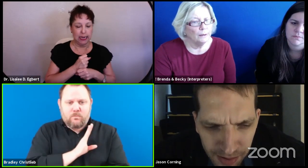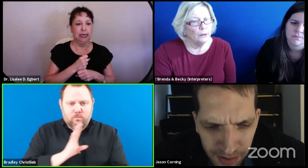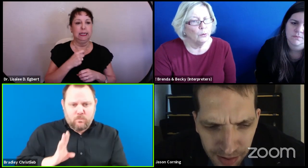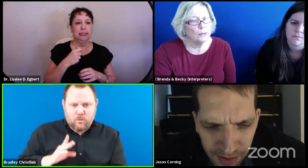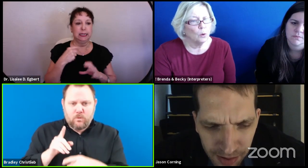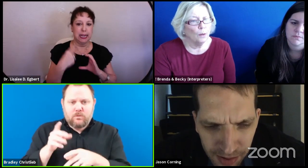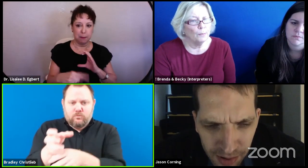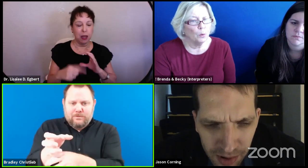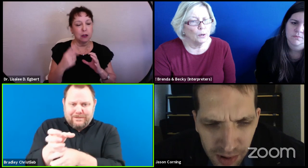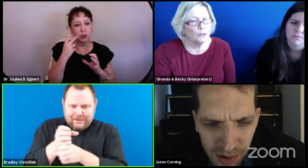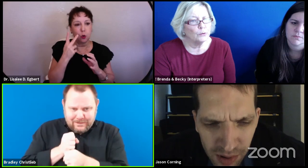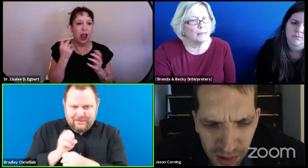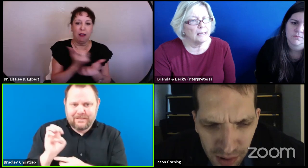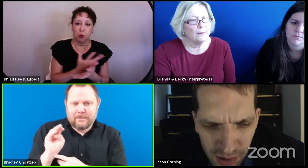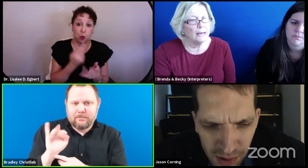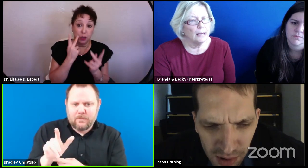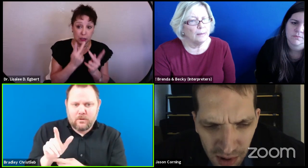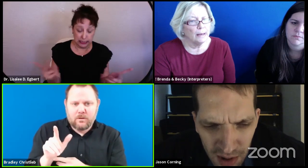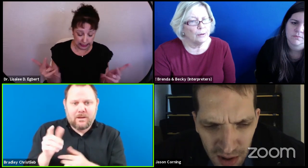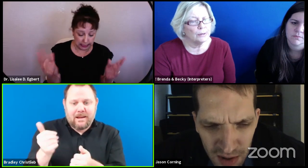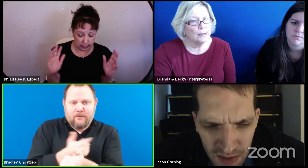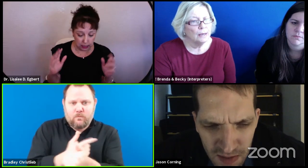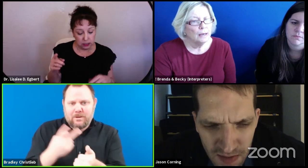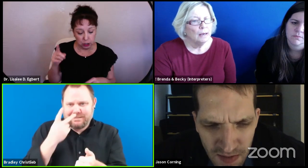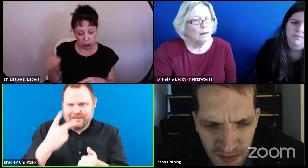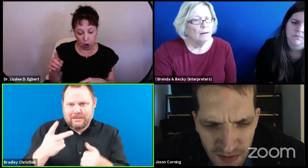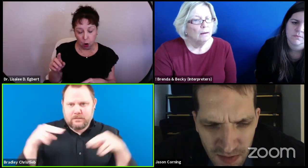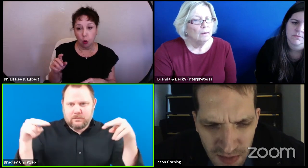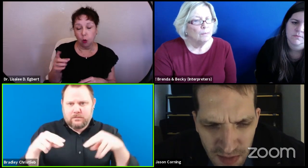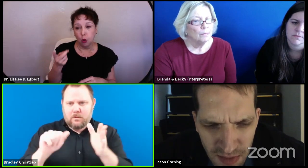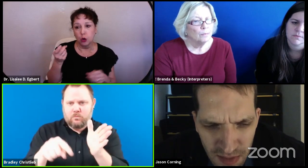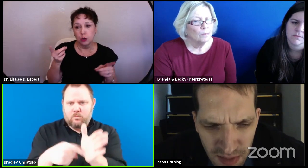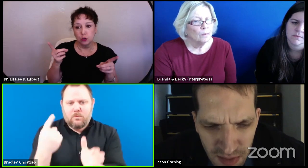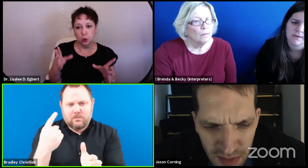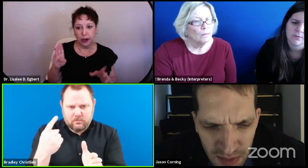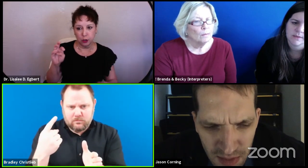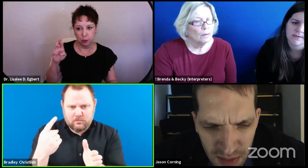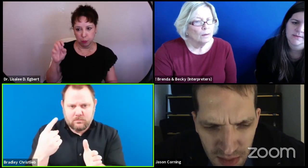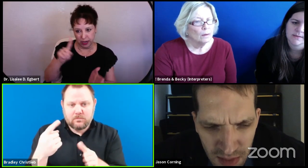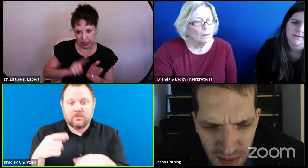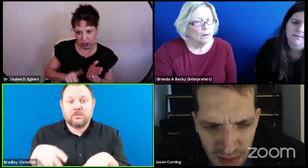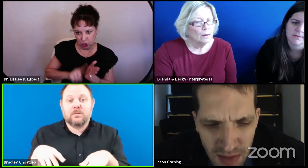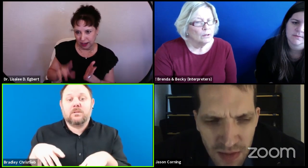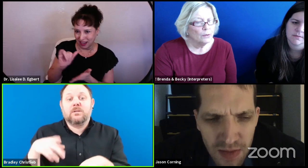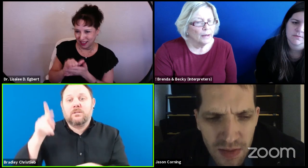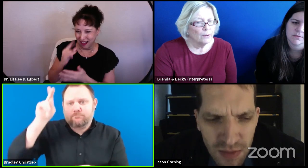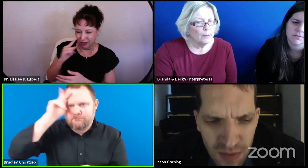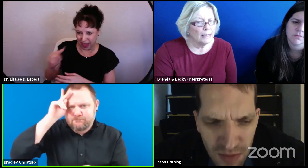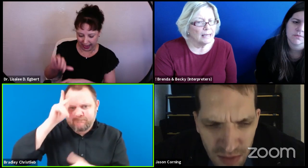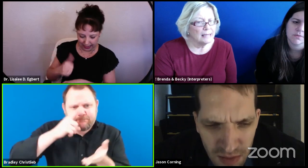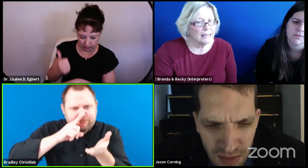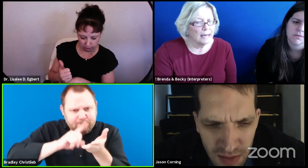who is on the board to receive emails so that everybody can see.